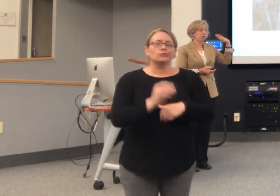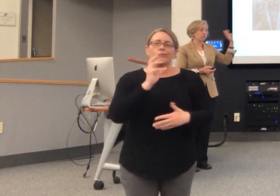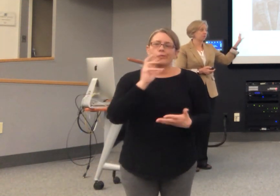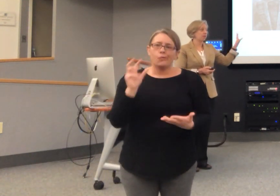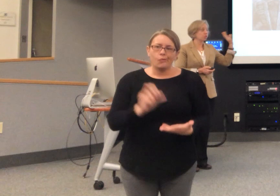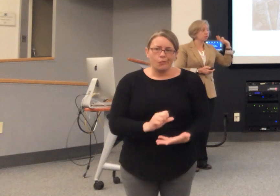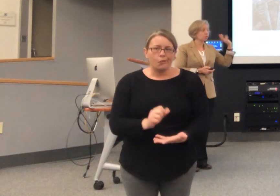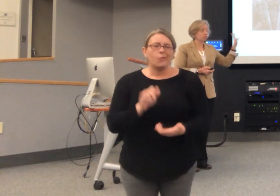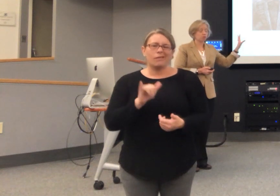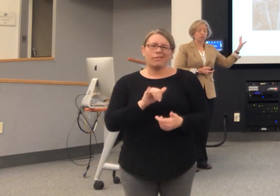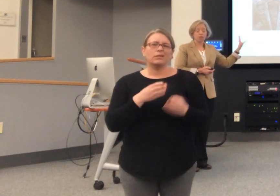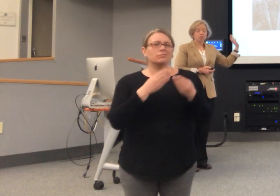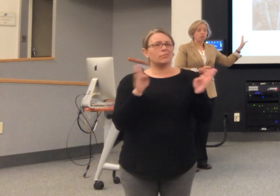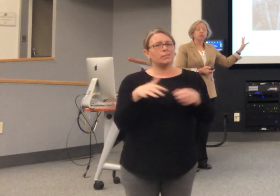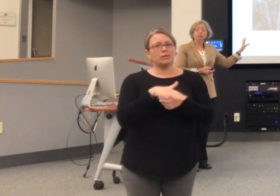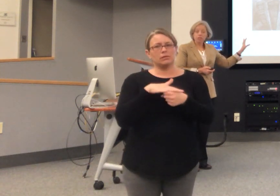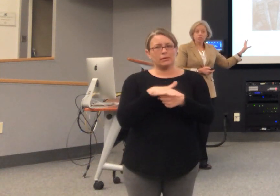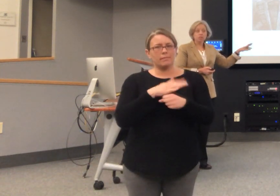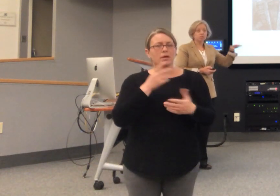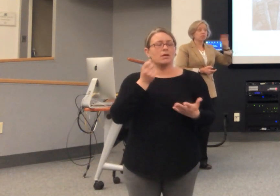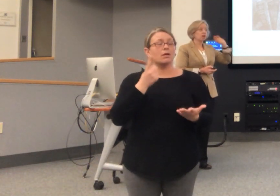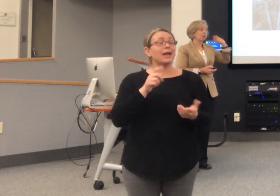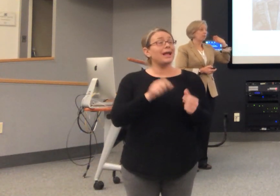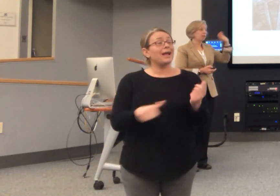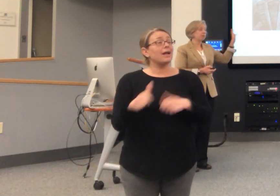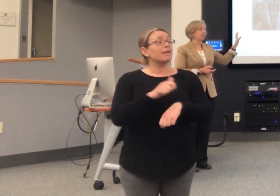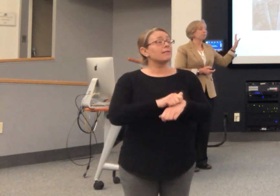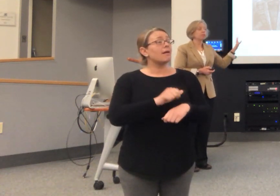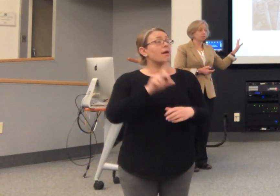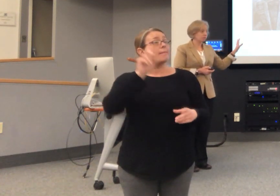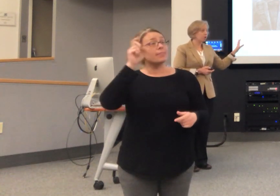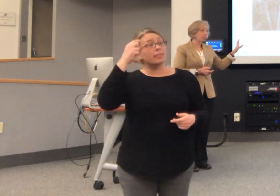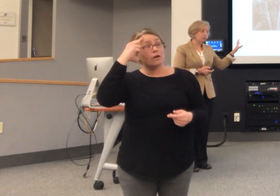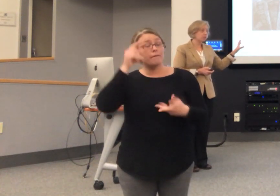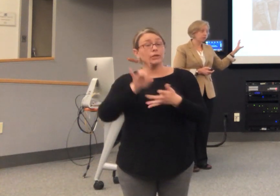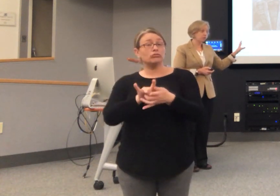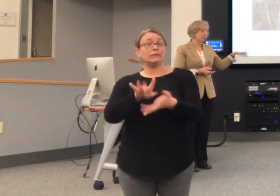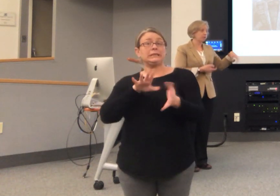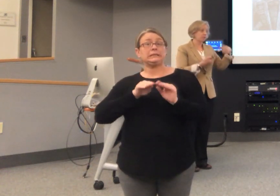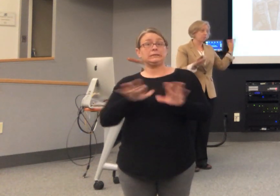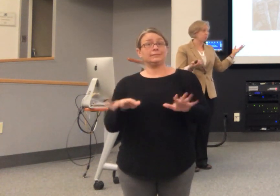whether it's statutes, or regulations, anything from any of the departments of the government,